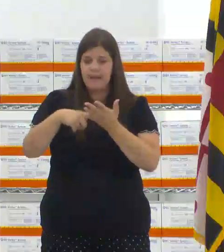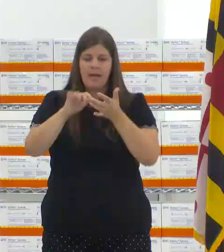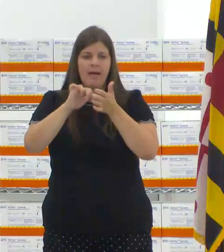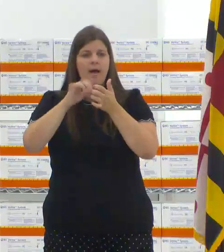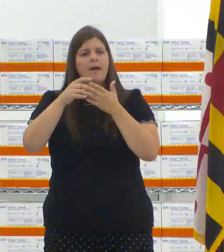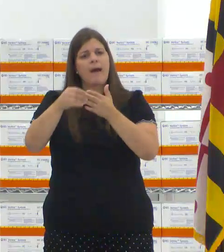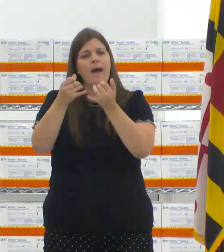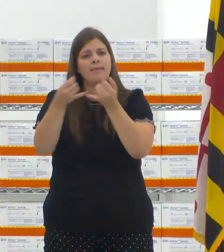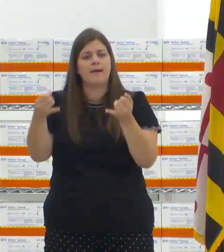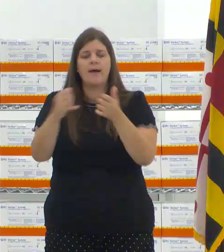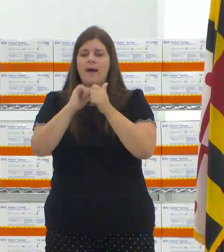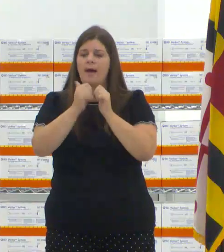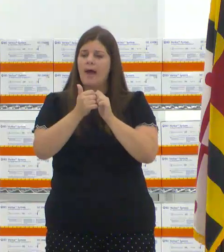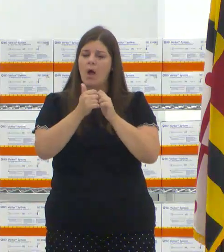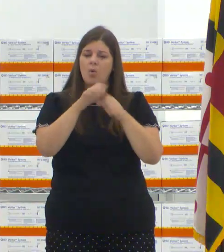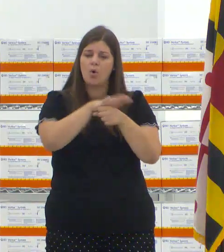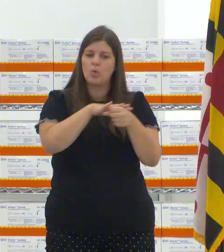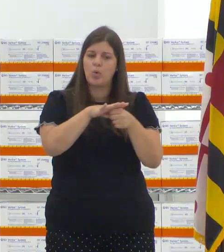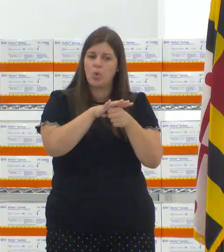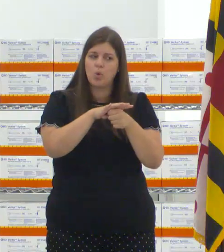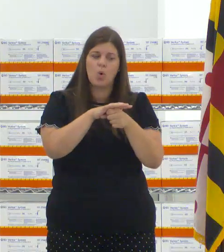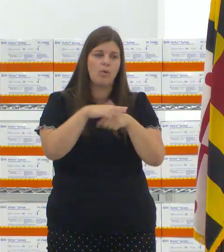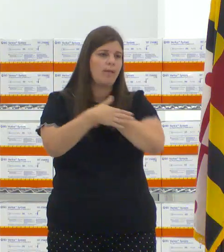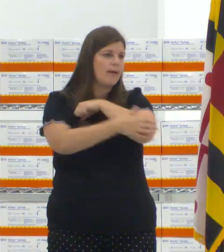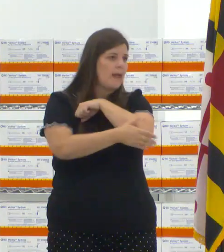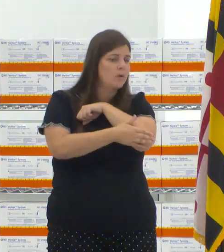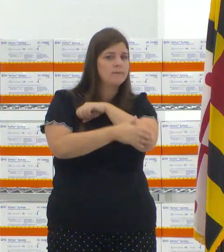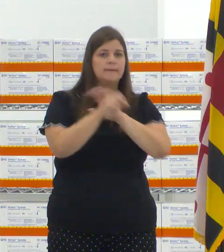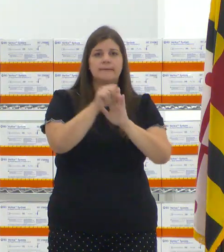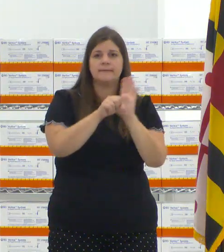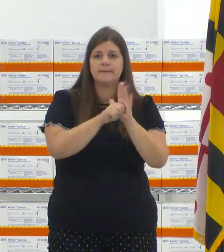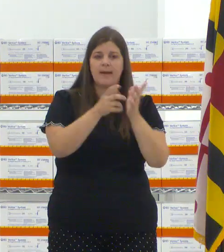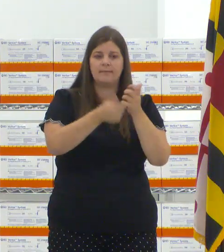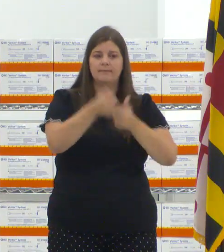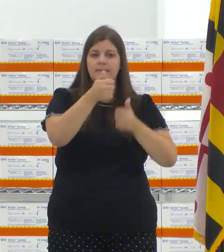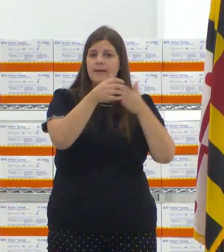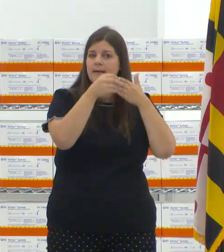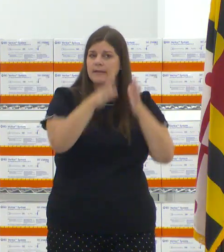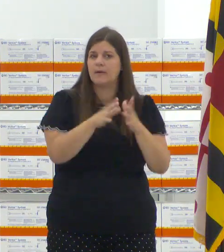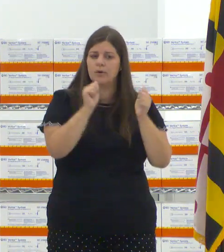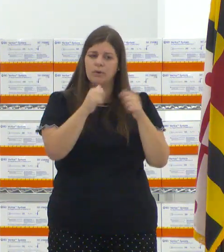Mark, Republican head of the centers for Medicare and Medicaid services as well the FDA leads